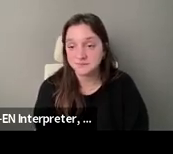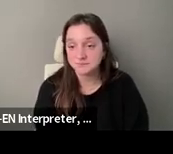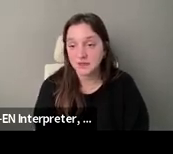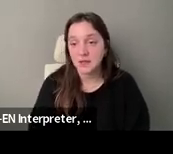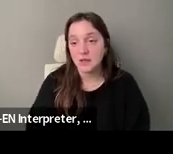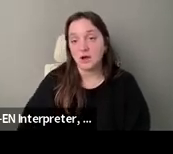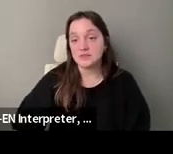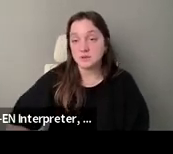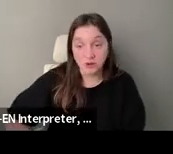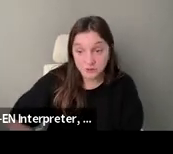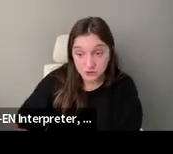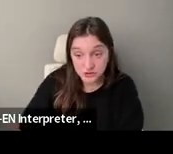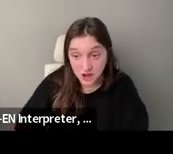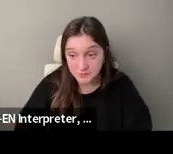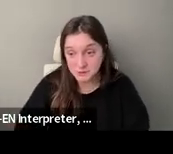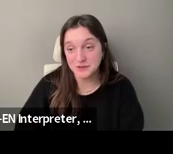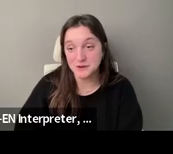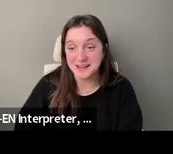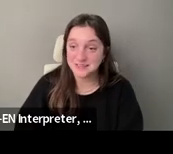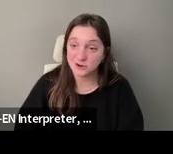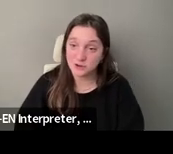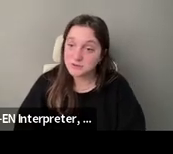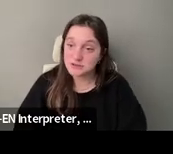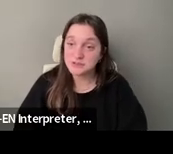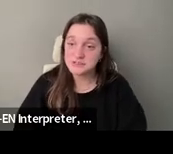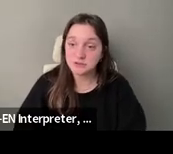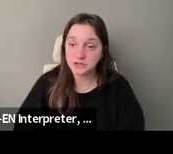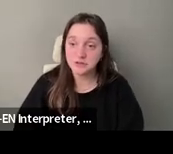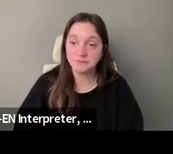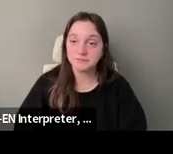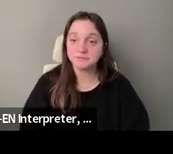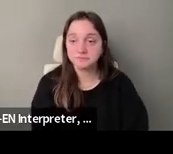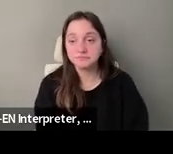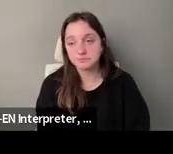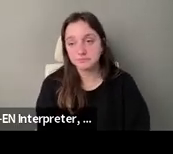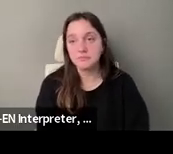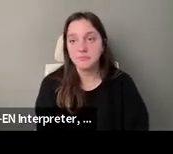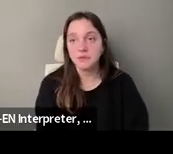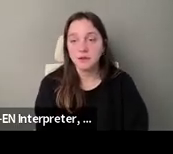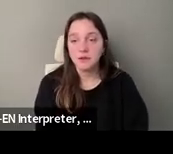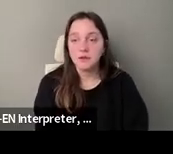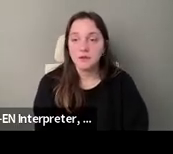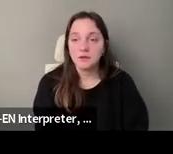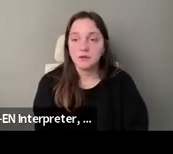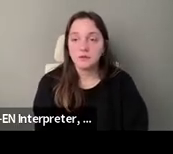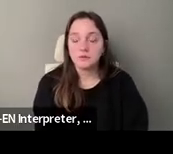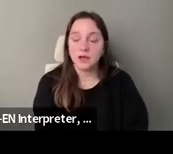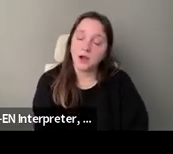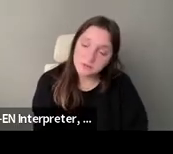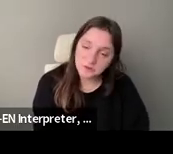the U.S. and their home country's culture. Also there are a lot of refugee organizations that are dedicated